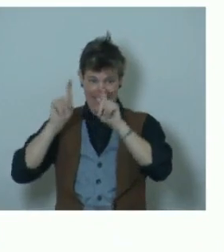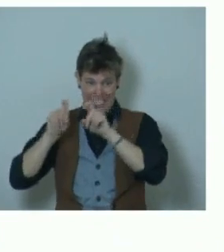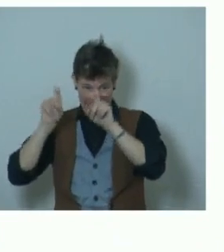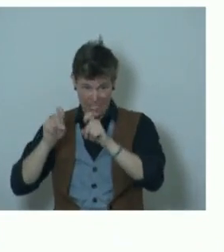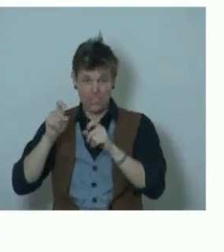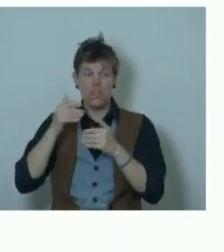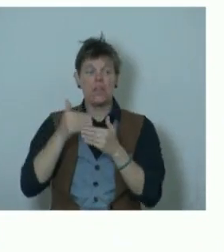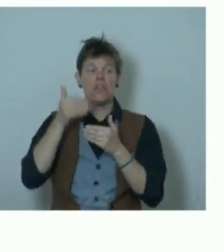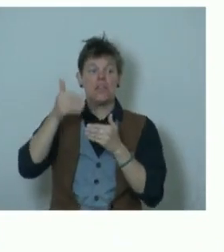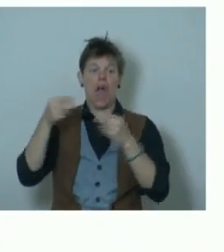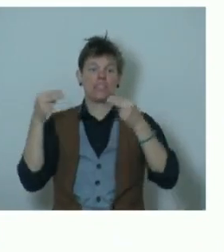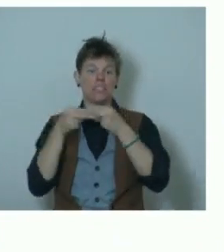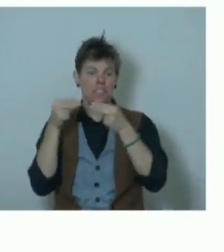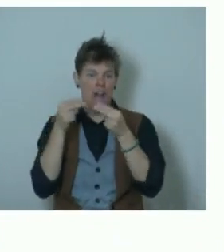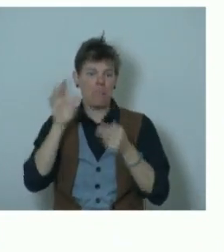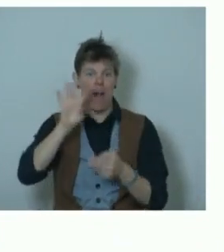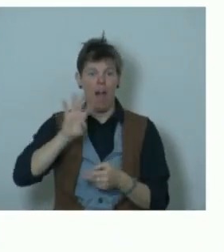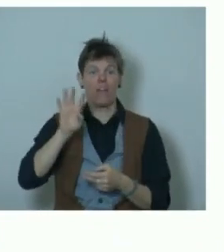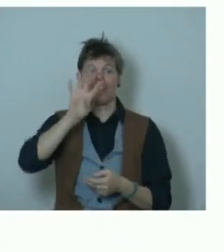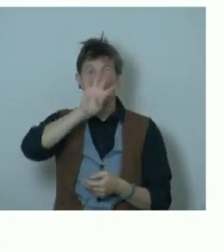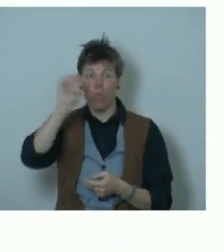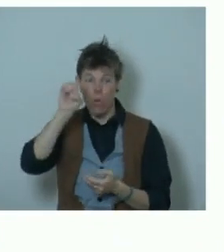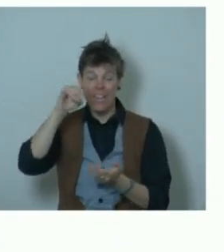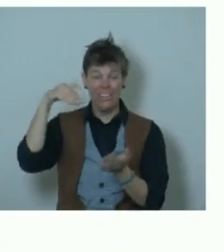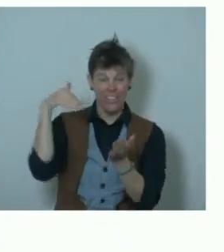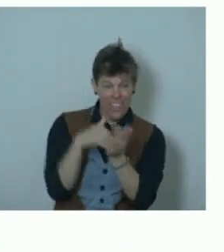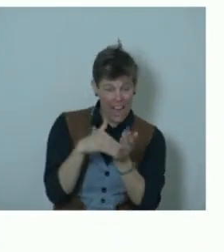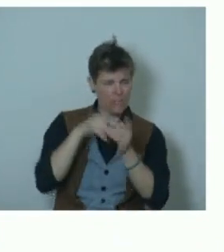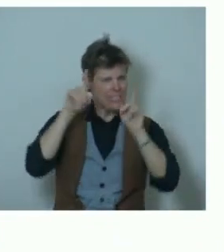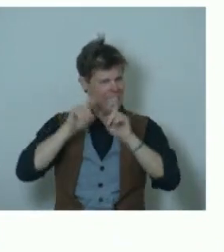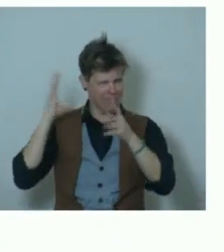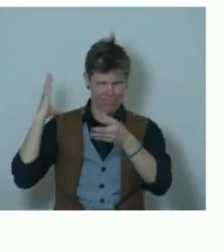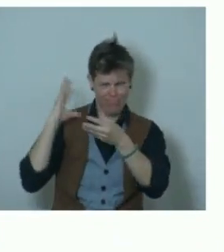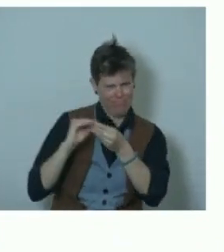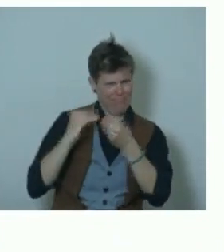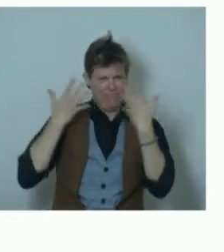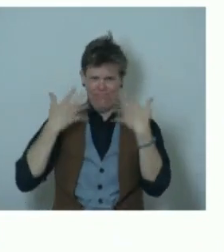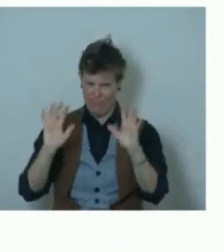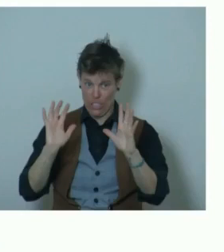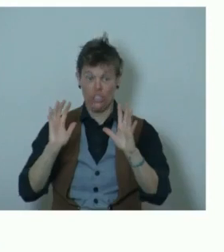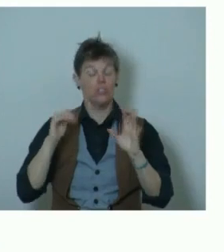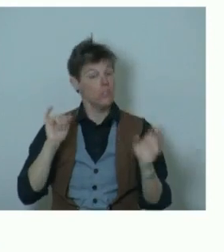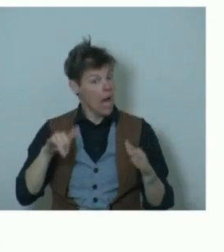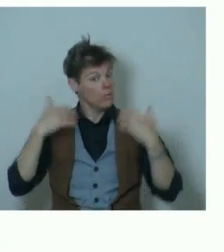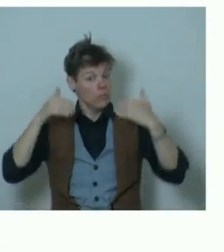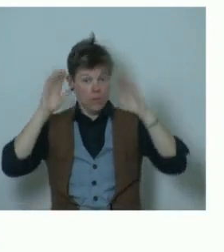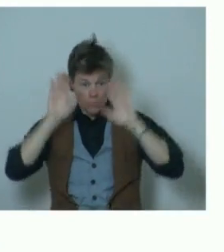THE FIRST LIE YOU HAVE SEEN MANY TIMES. THAT IS THE NUMBER OF TESTS. LET’S GO TO THE NEXT ONE.